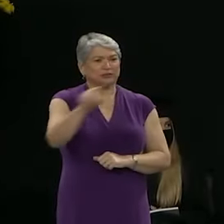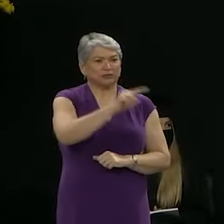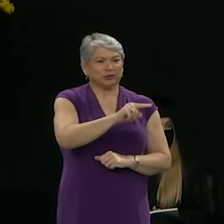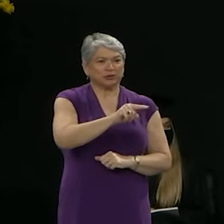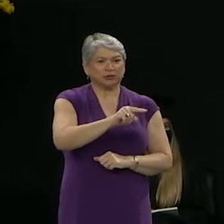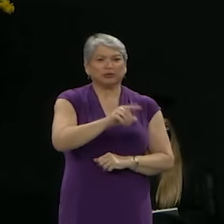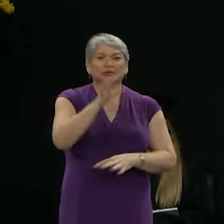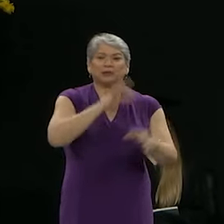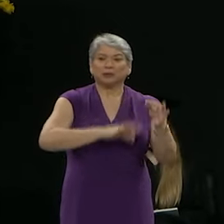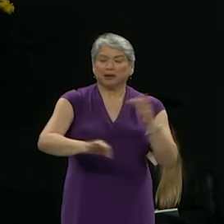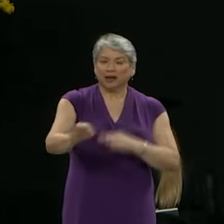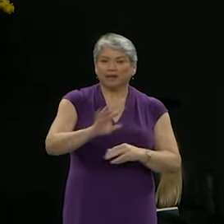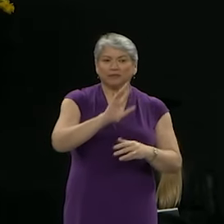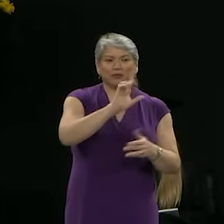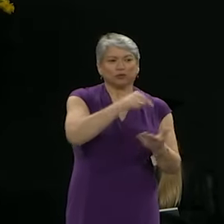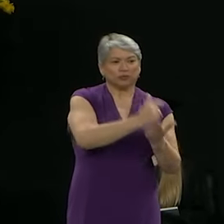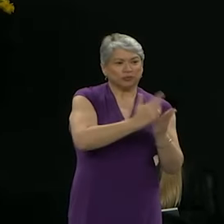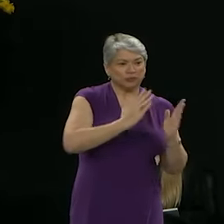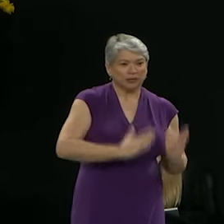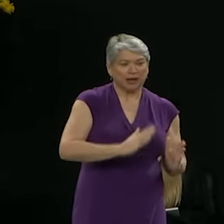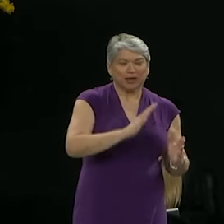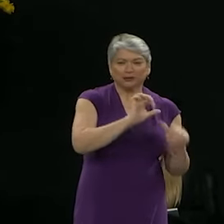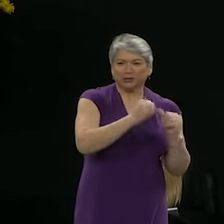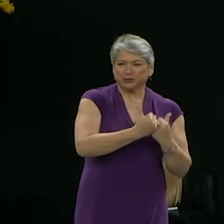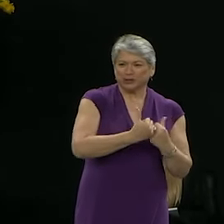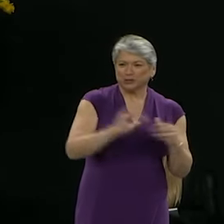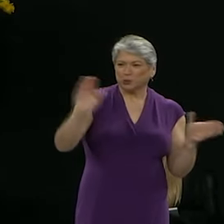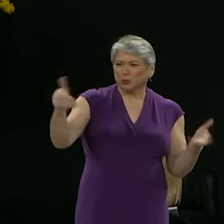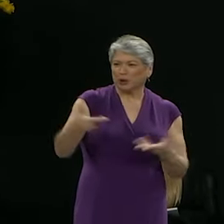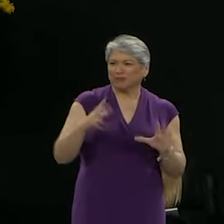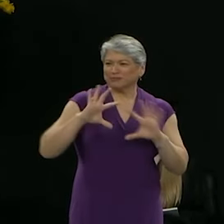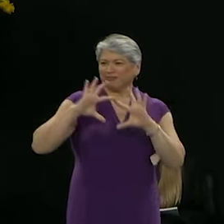On behalf of the Southern Miss Alumni Association, welcome to the club.